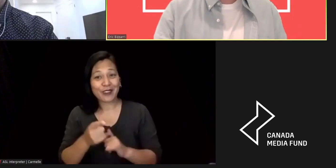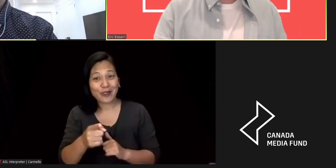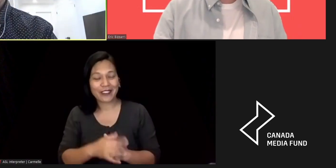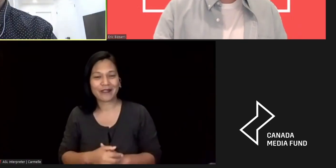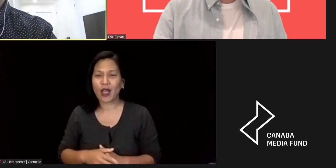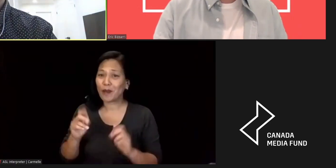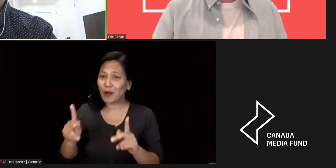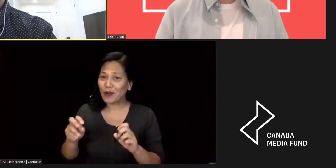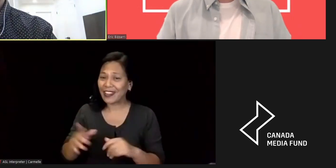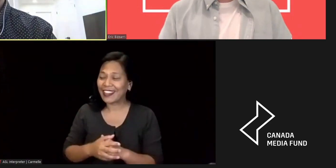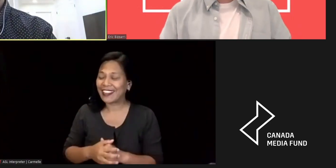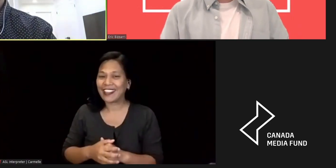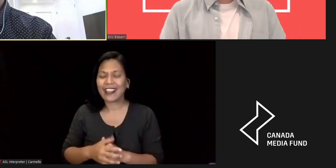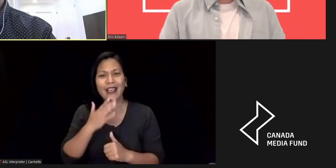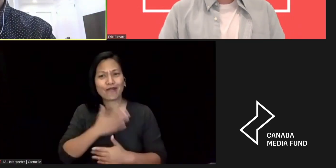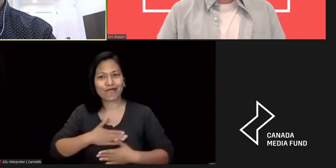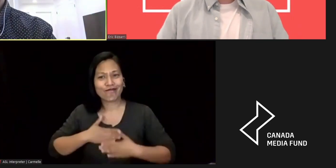I'm doing okay. It's a pleasure to be here.